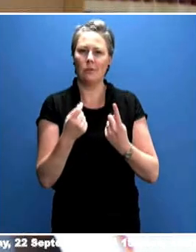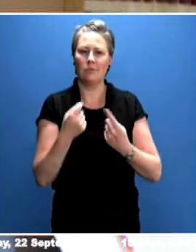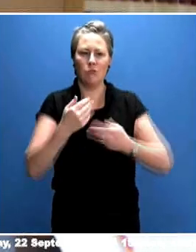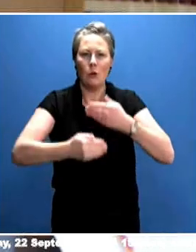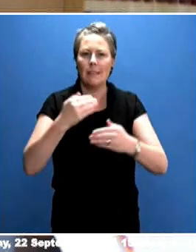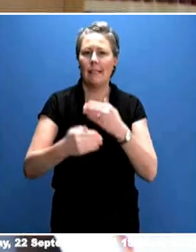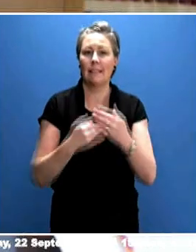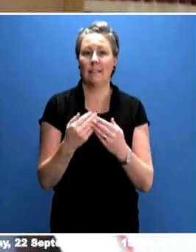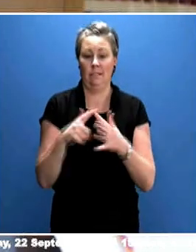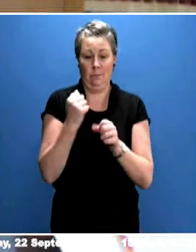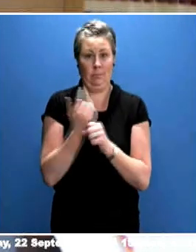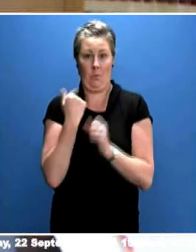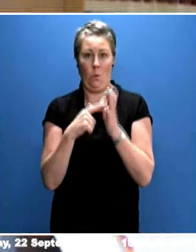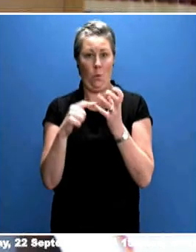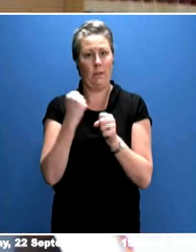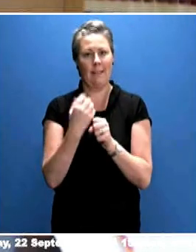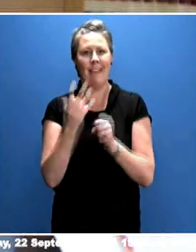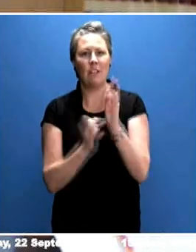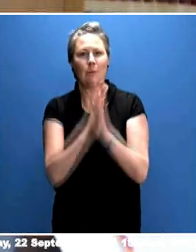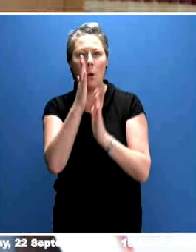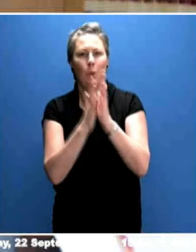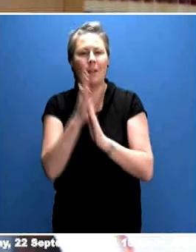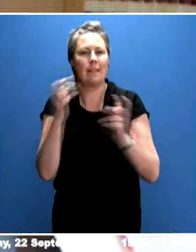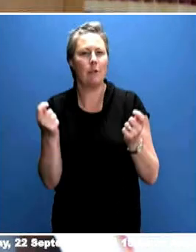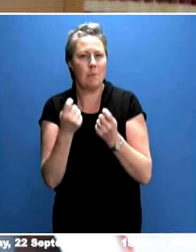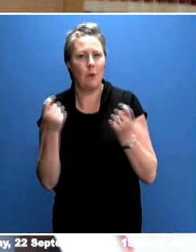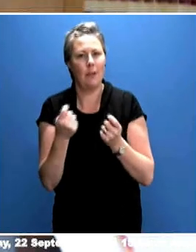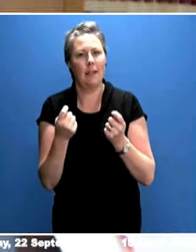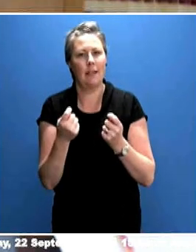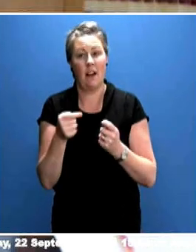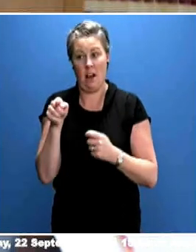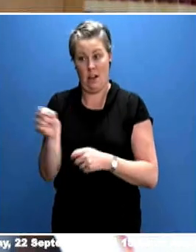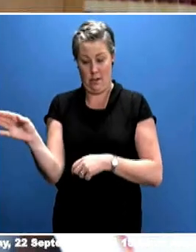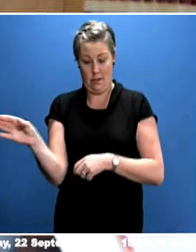We see some real development in that role as that person becomes really